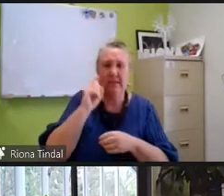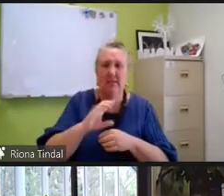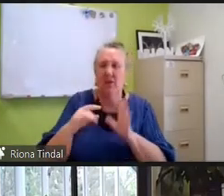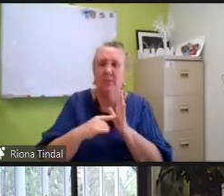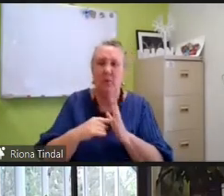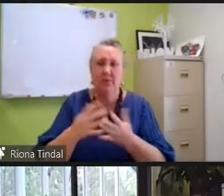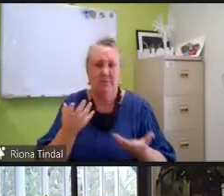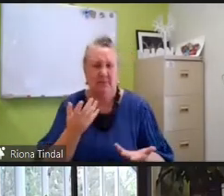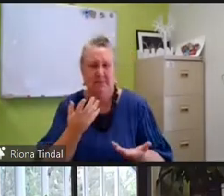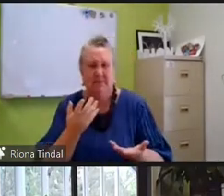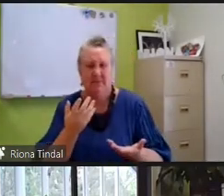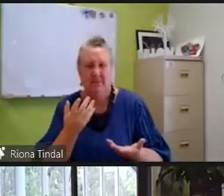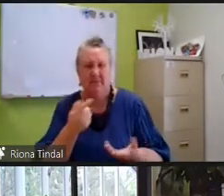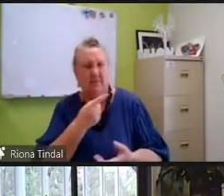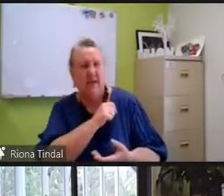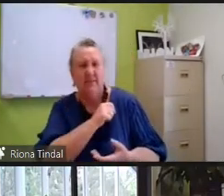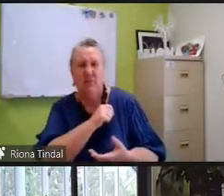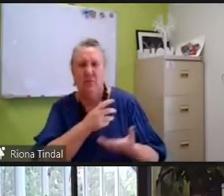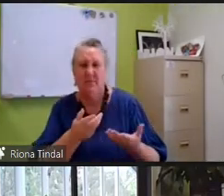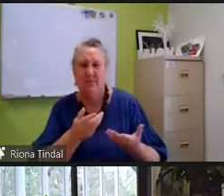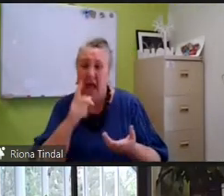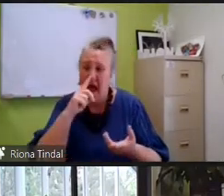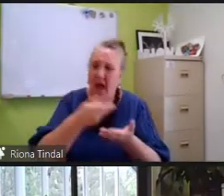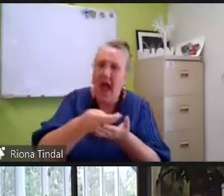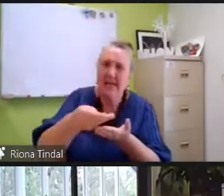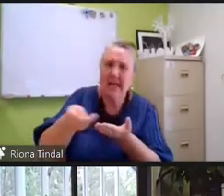available. Captioning may not be available, but that's not important. Don't you worry?" And the